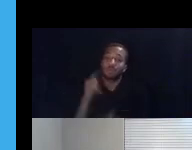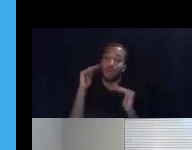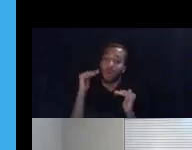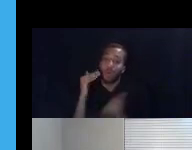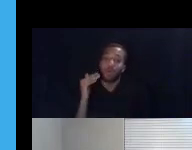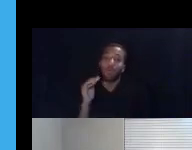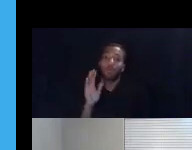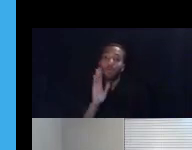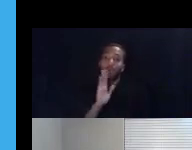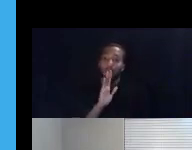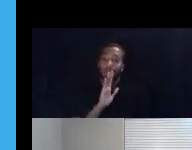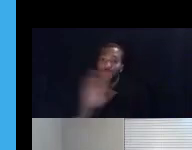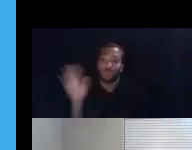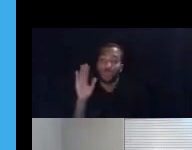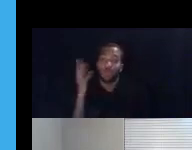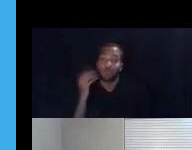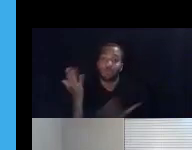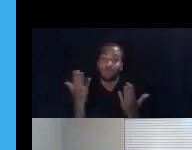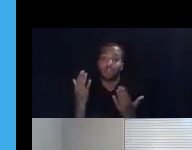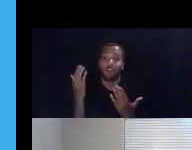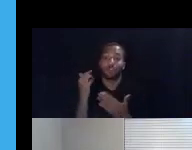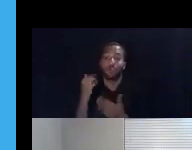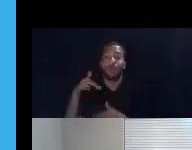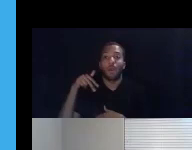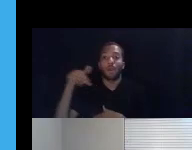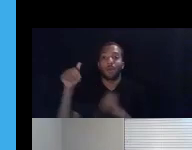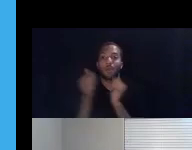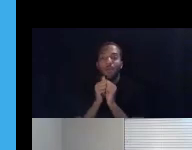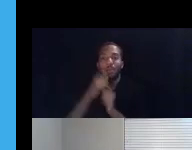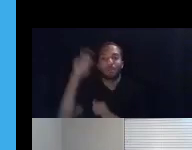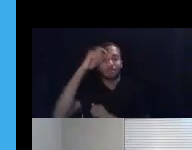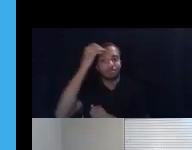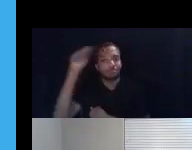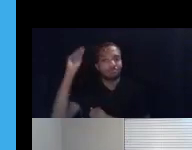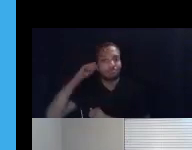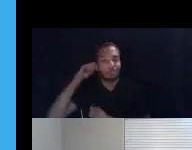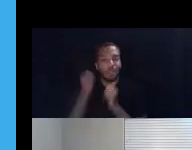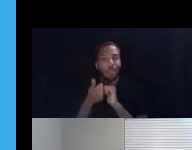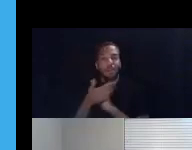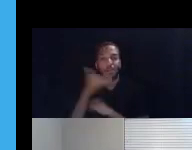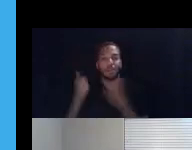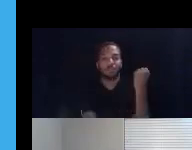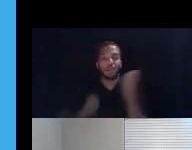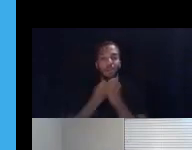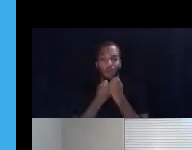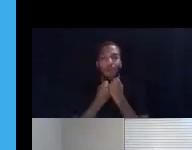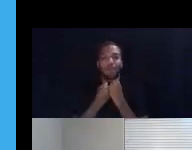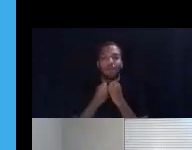with some gems, ideas, dreams, maybe some new connections as to how to better support community.